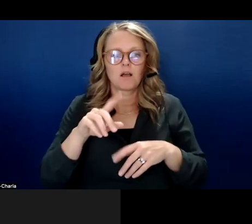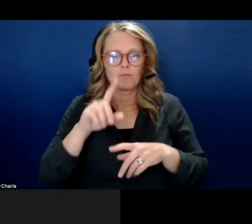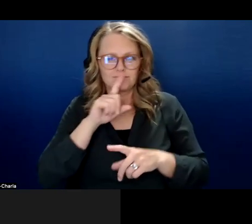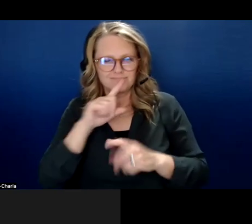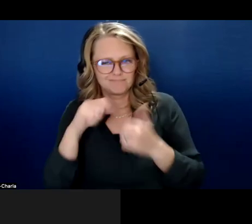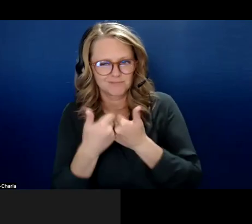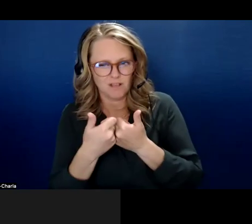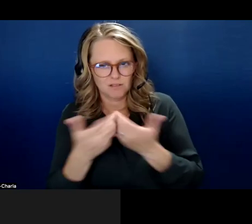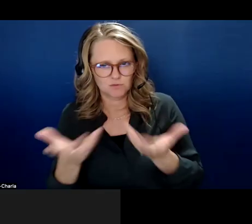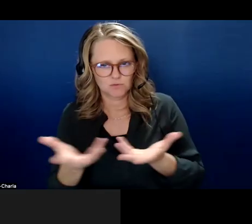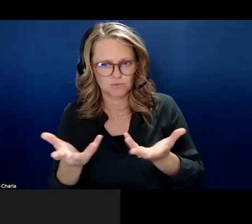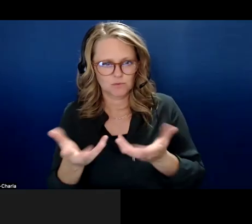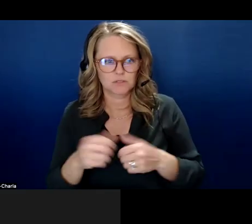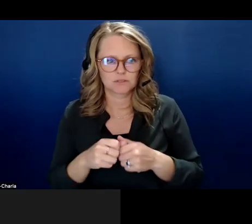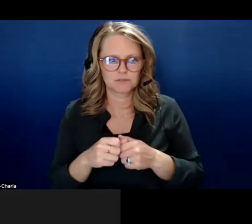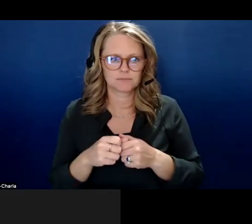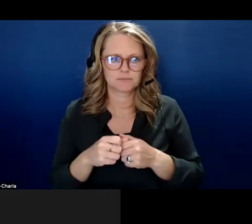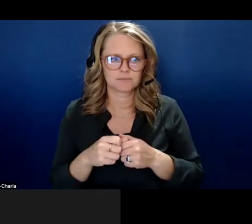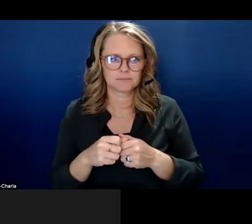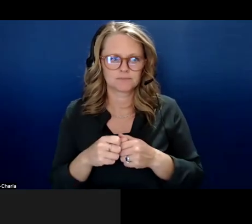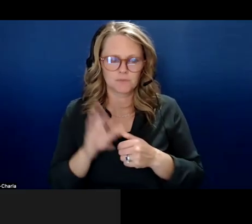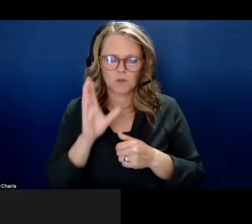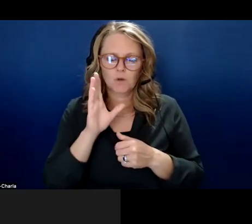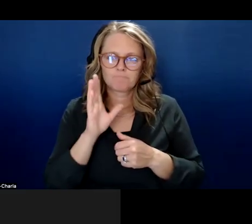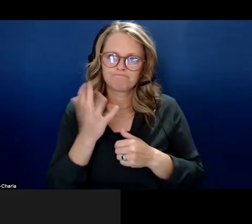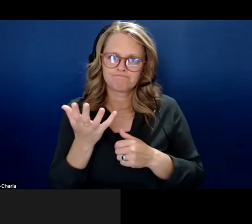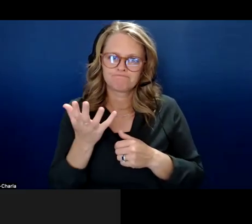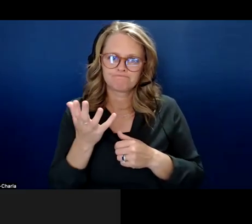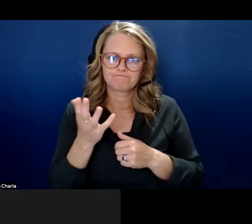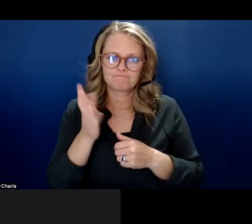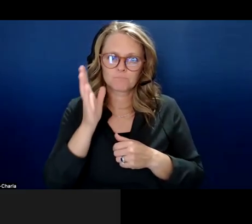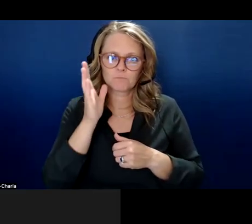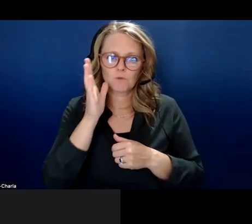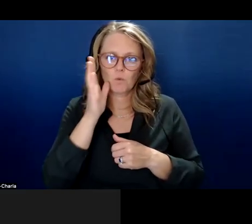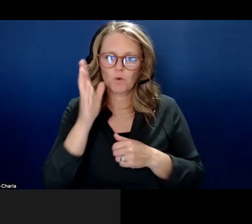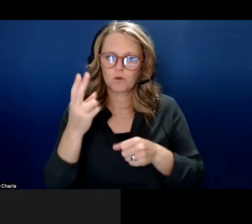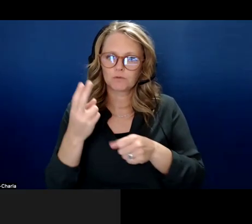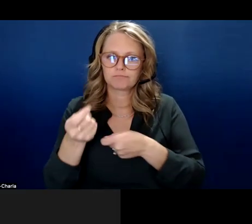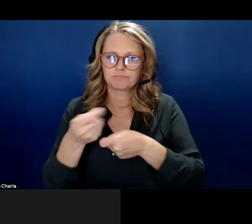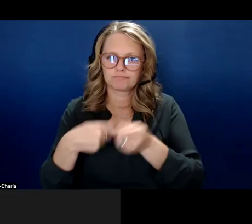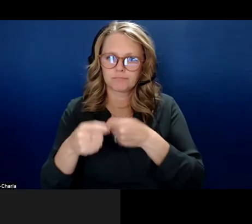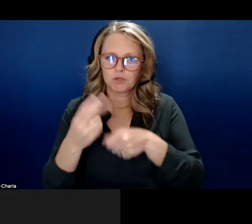so we're going to be using a different transit vehicle, we'll be using the 60-foot articulated buses